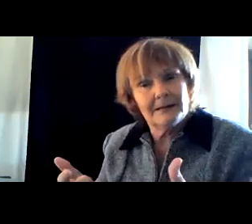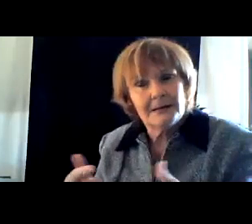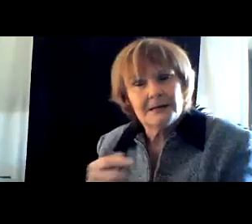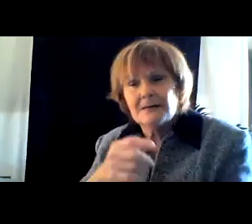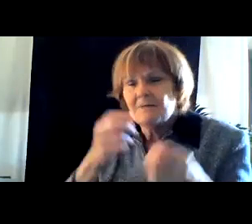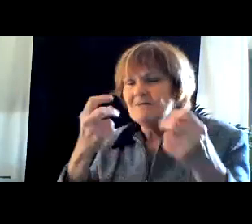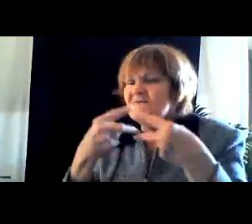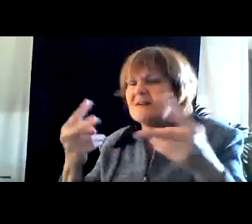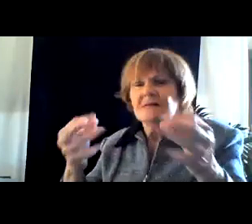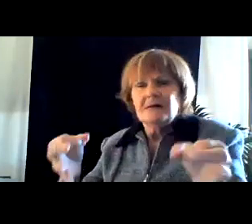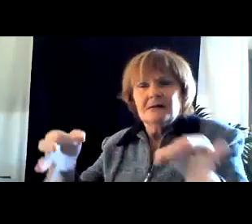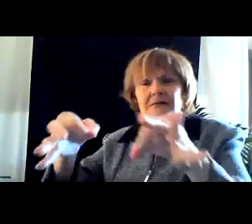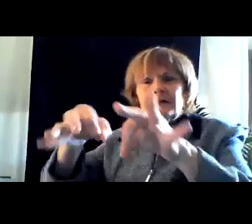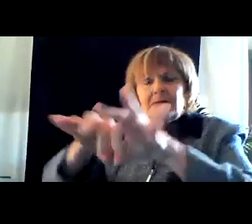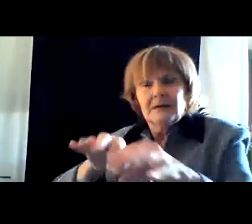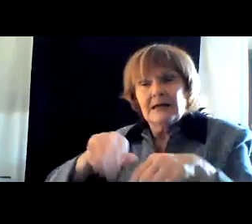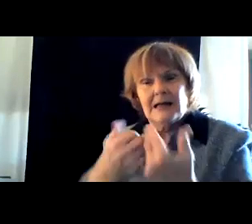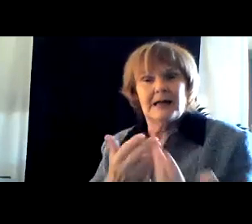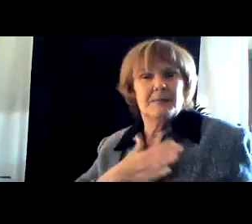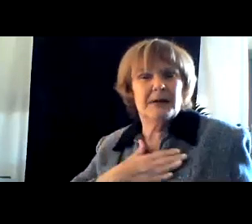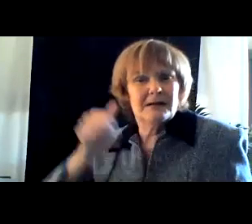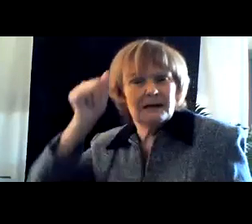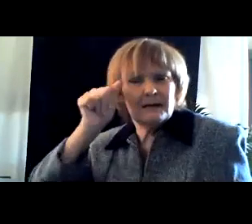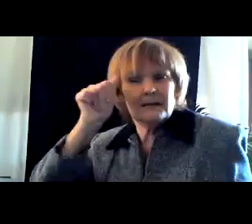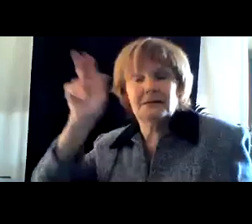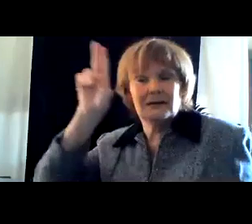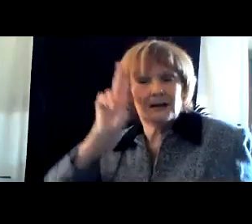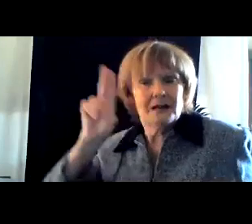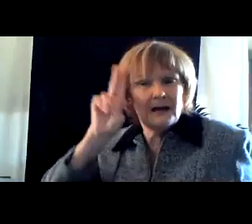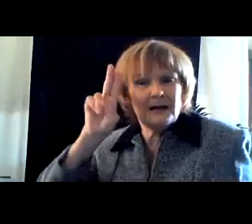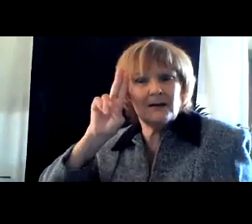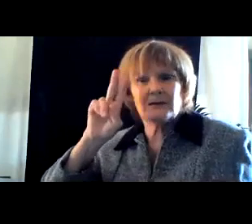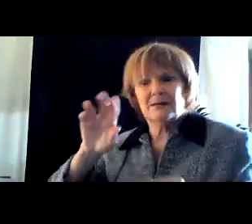on how my aunts and how my uncles and how our communities have survived.